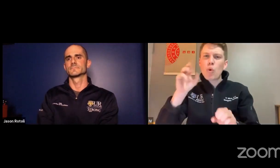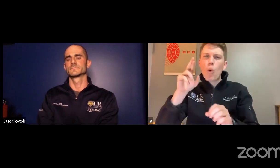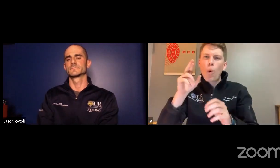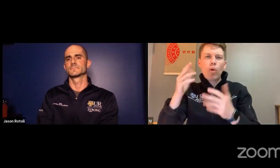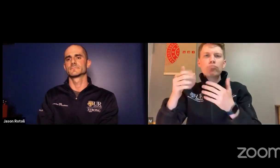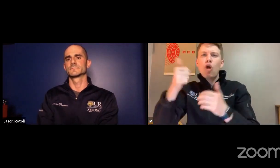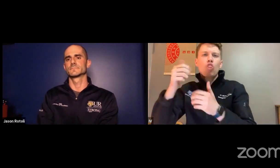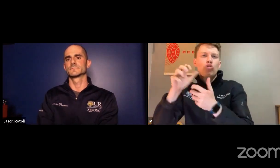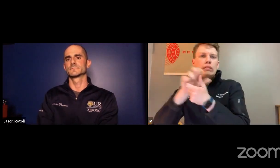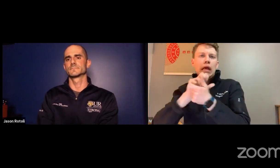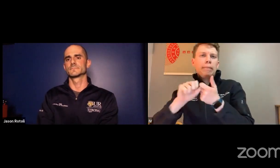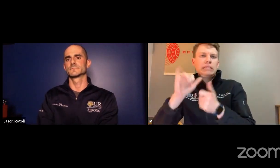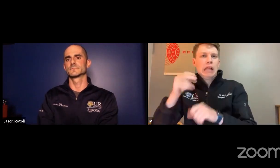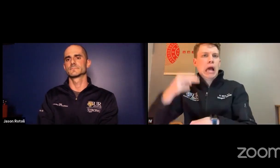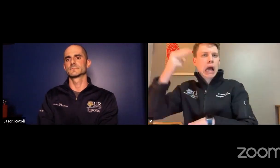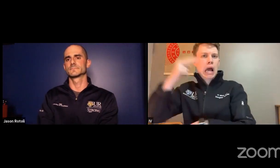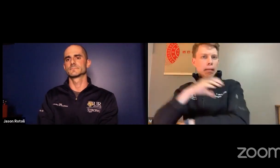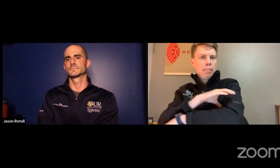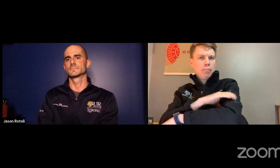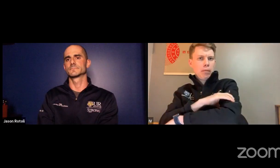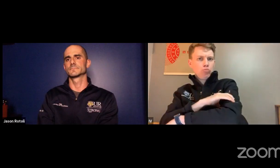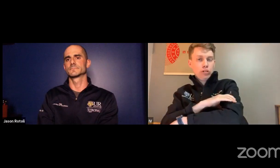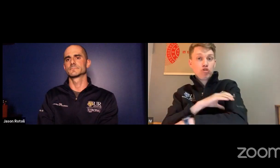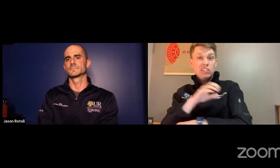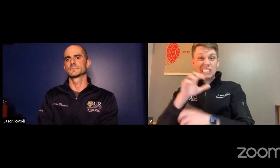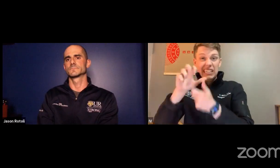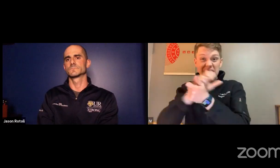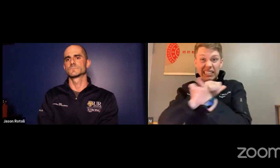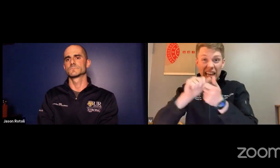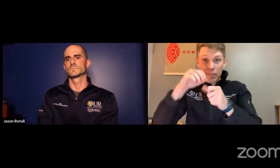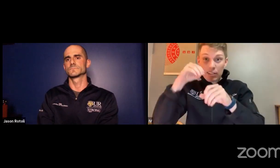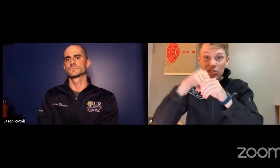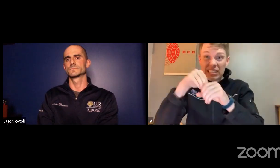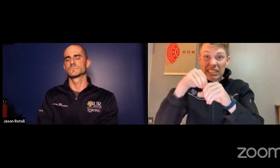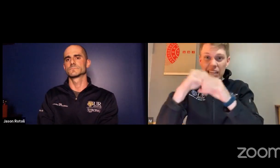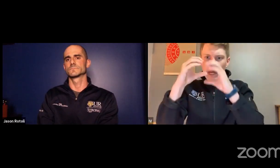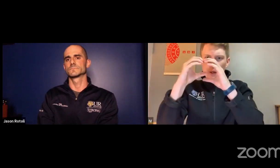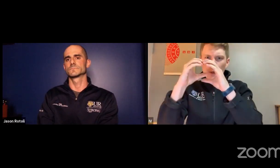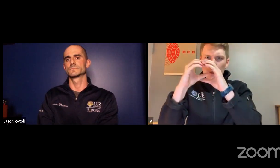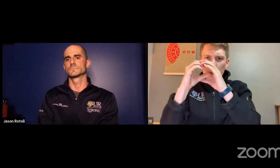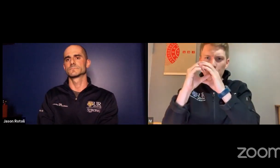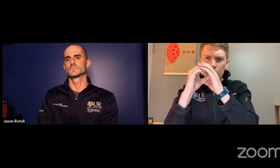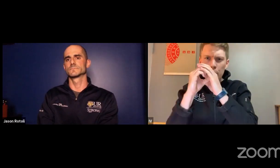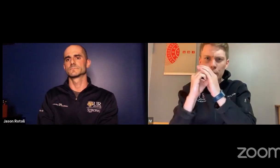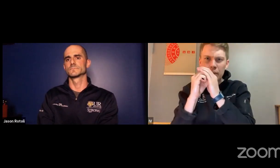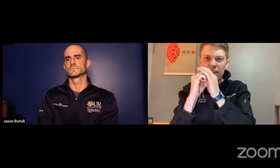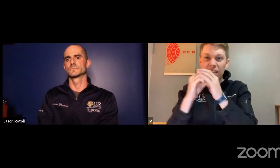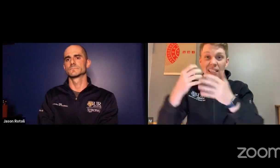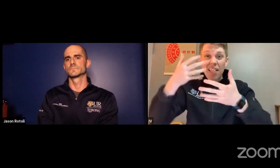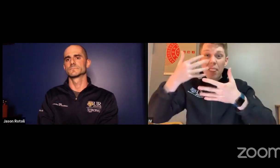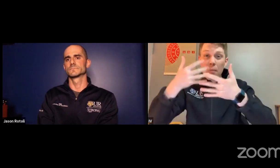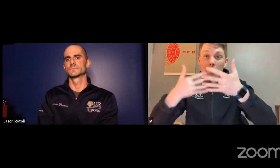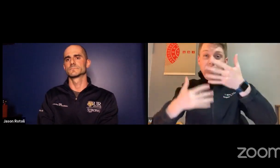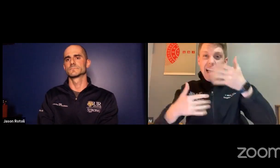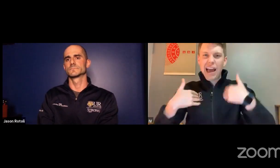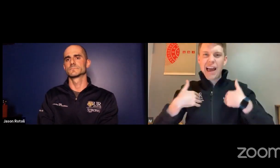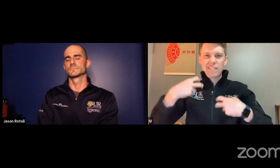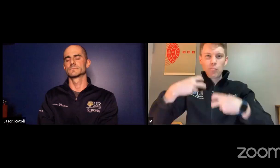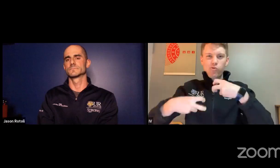Now as you get older, if a person has diabetes, high blood pressure, and any other -- some other health problems that could